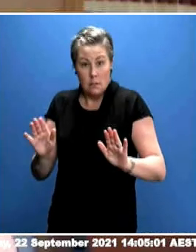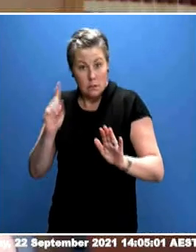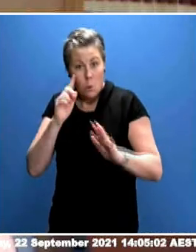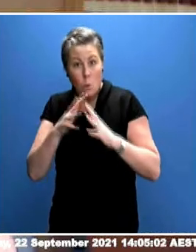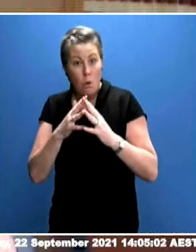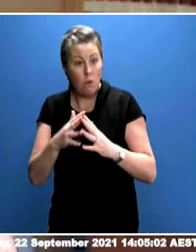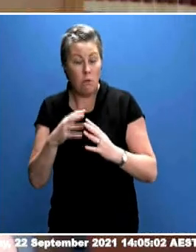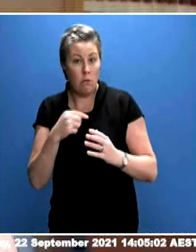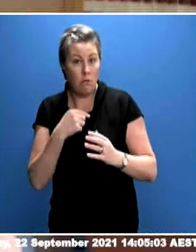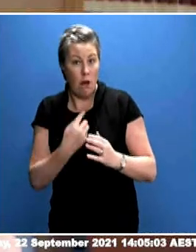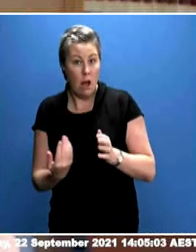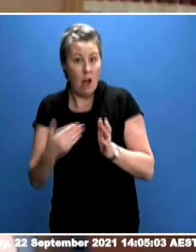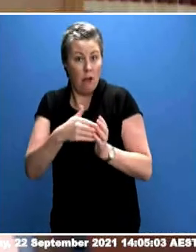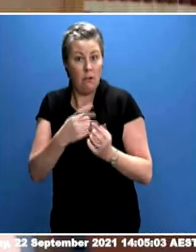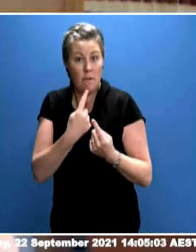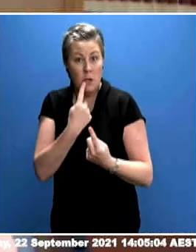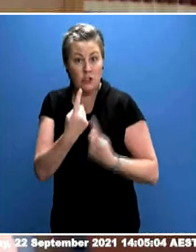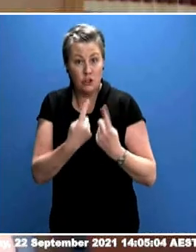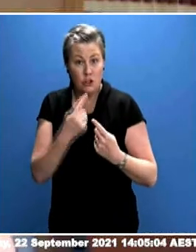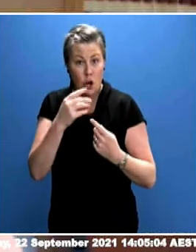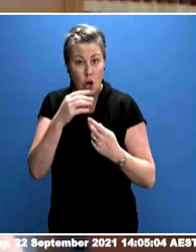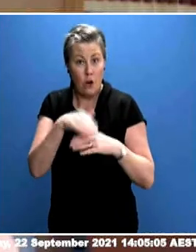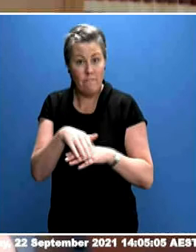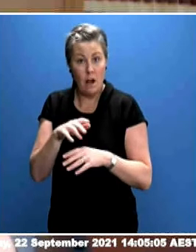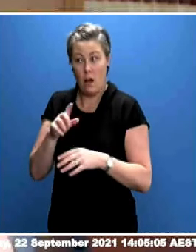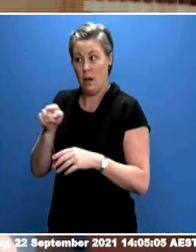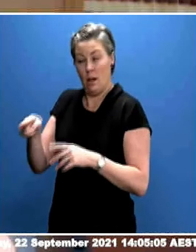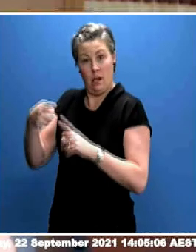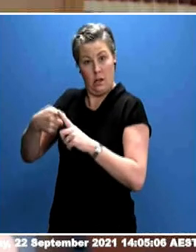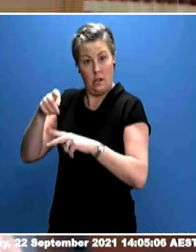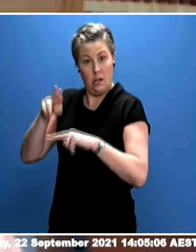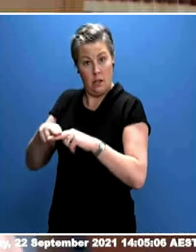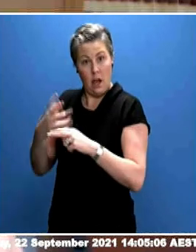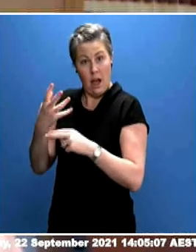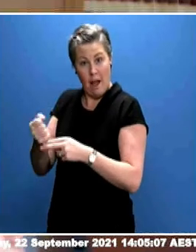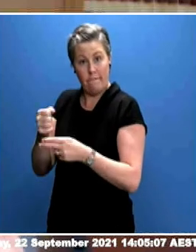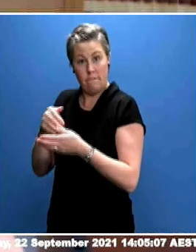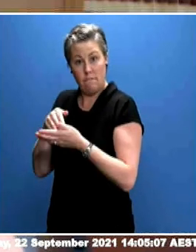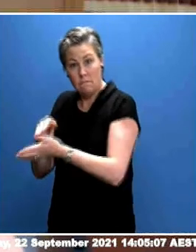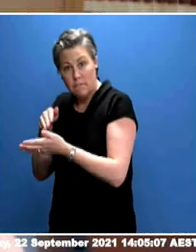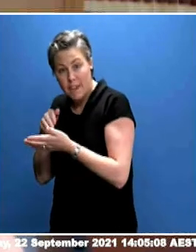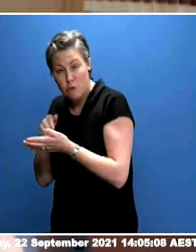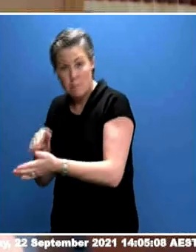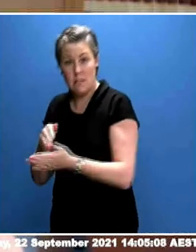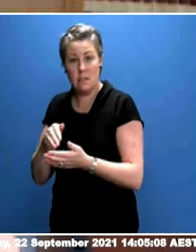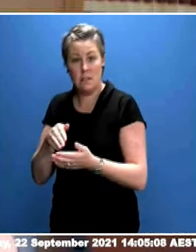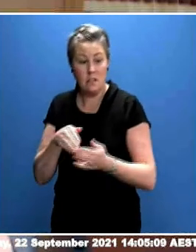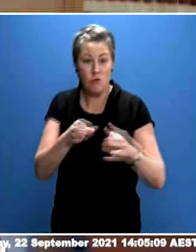interested, and me explaining some of the therapeutic frameworks that we use across both to develop staff?